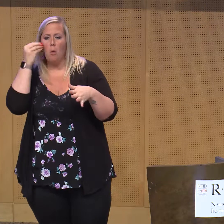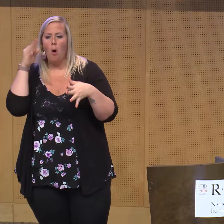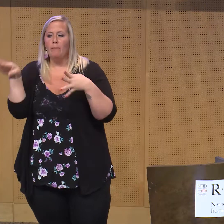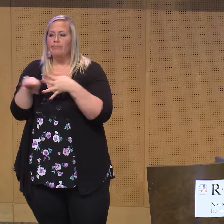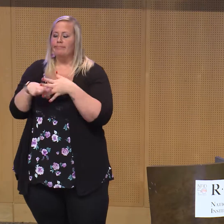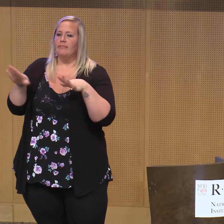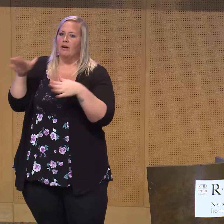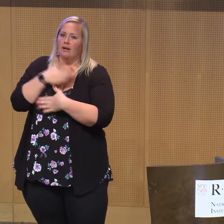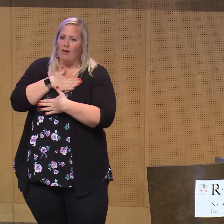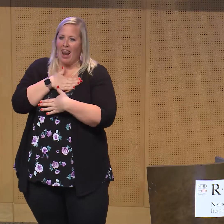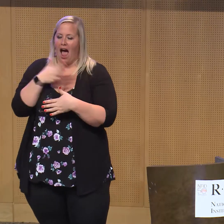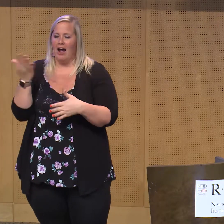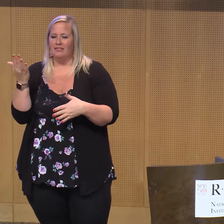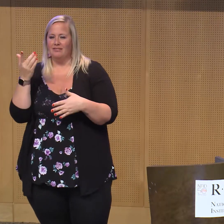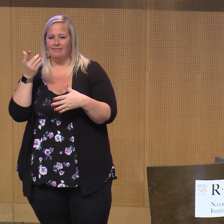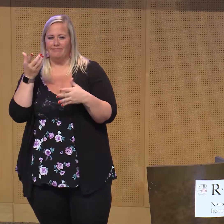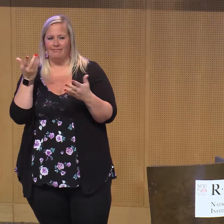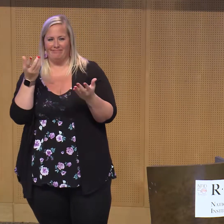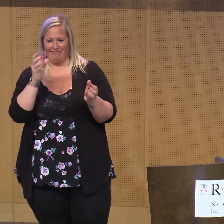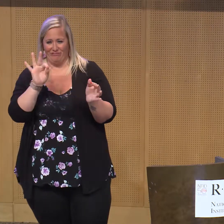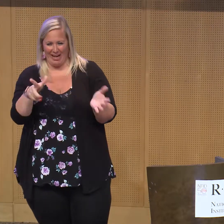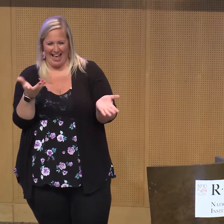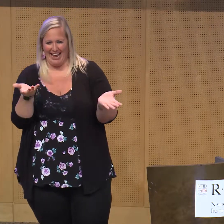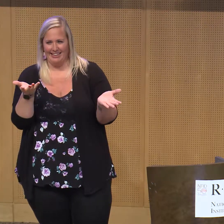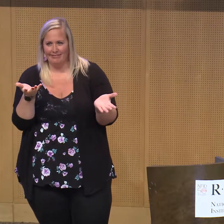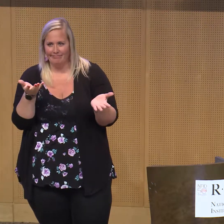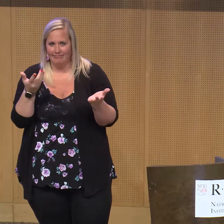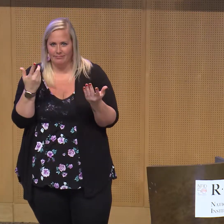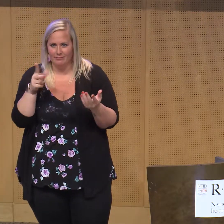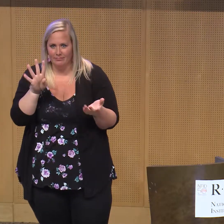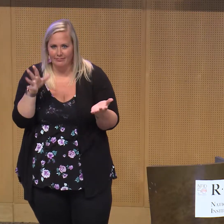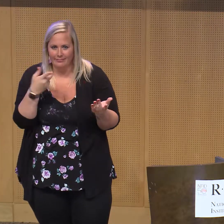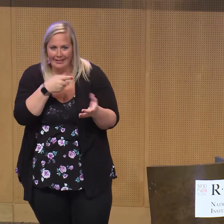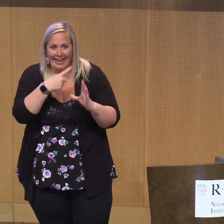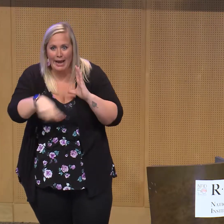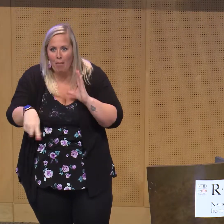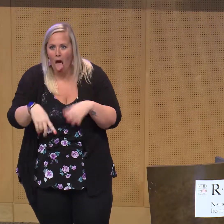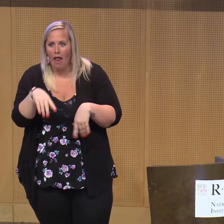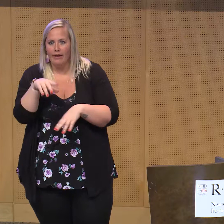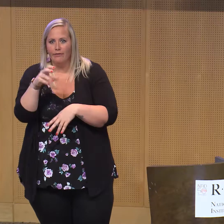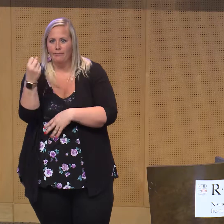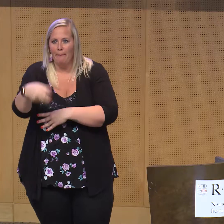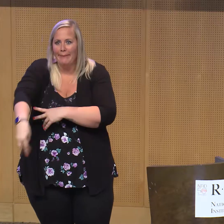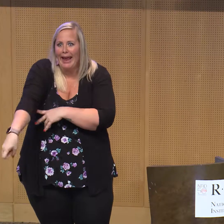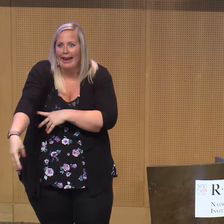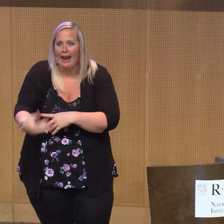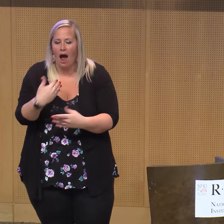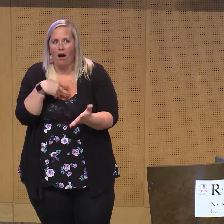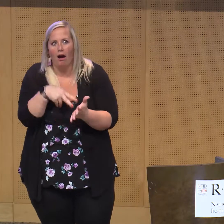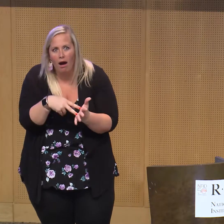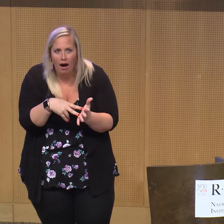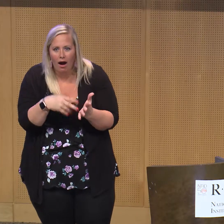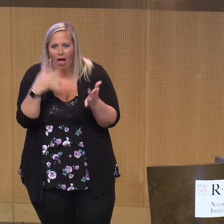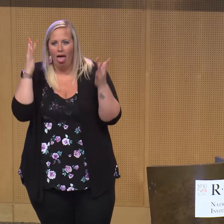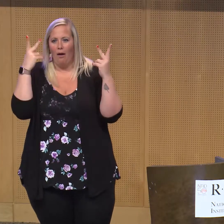If you have a job, you generally work 8:00 to 5:00, 9:00 to 5:00, whatever your hours are, and then you go home, but I was answering e-mails